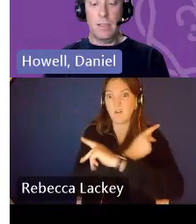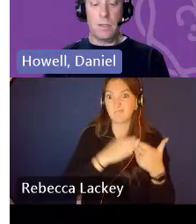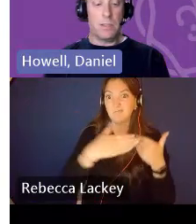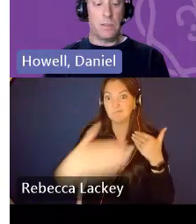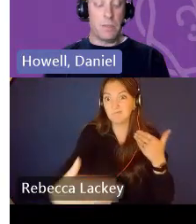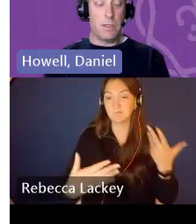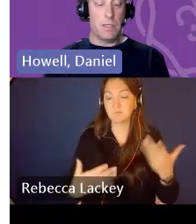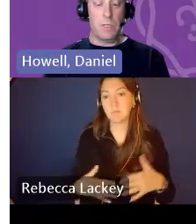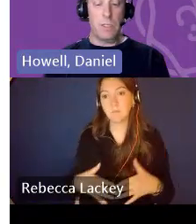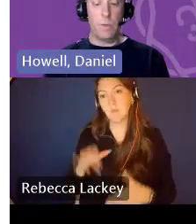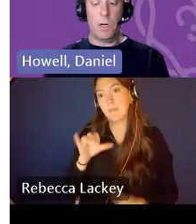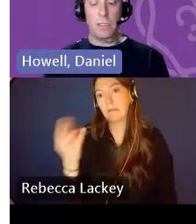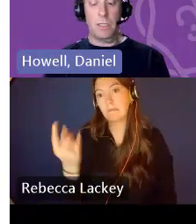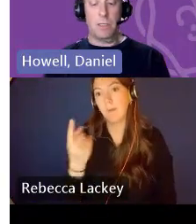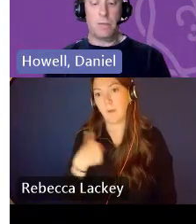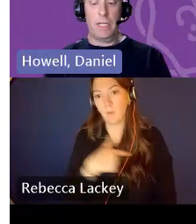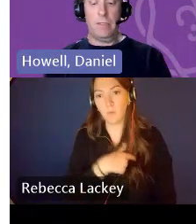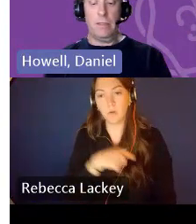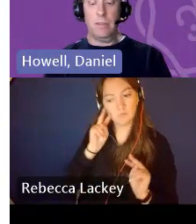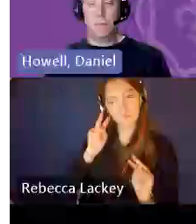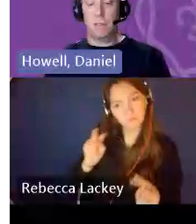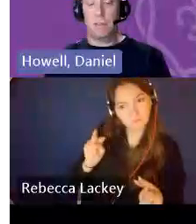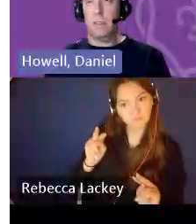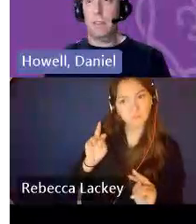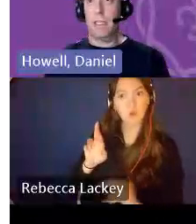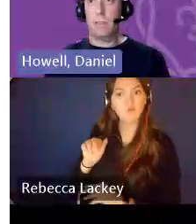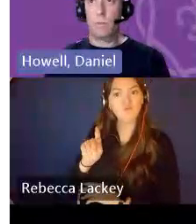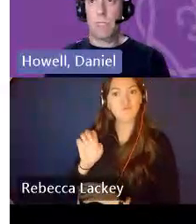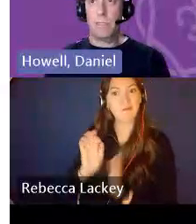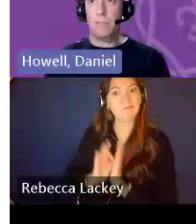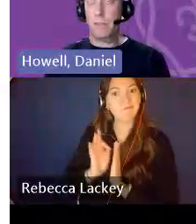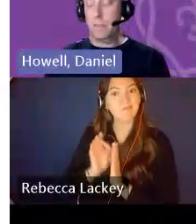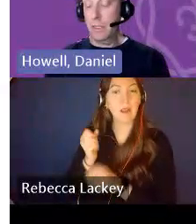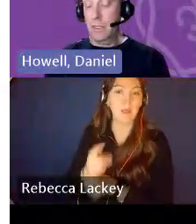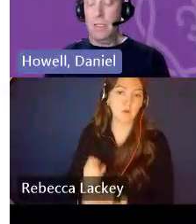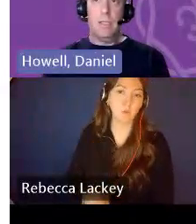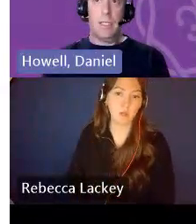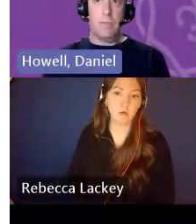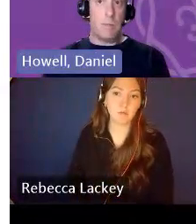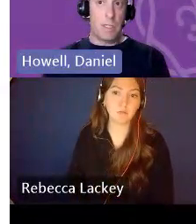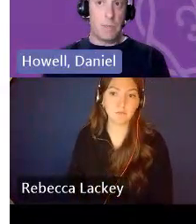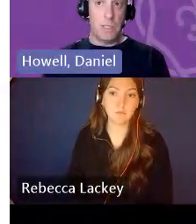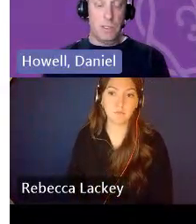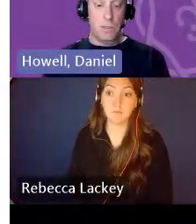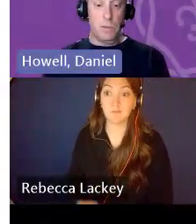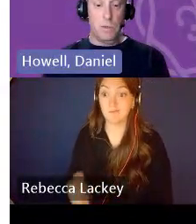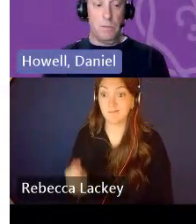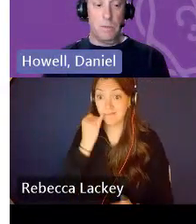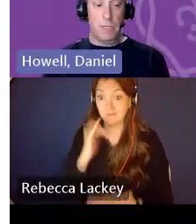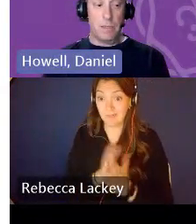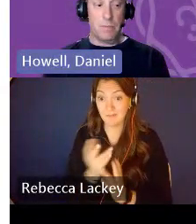Uh so that is something that we watch and rate on an annual basis if it becomes an issue